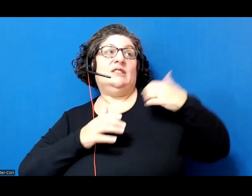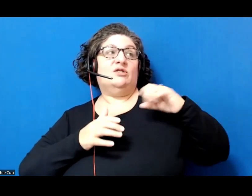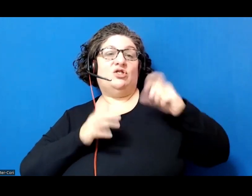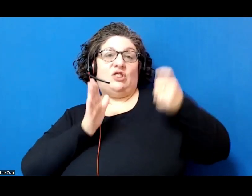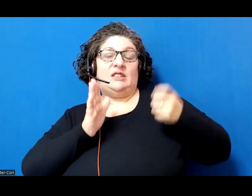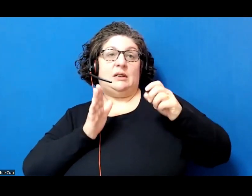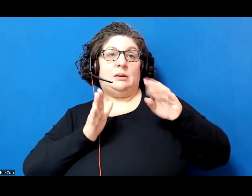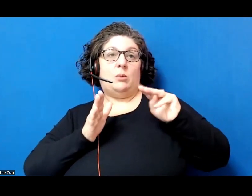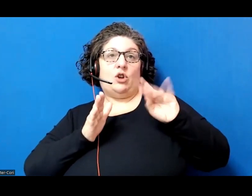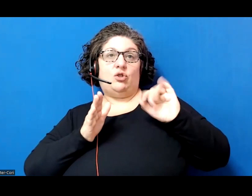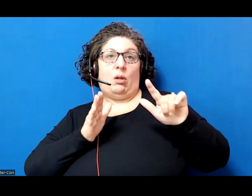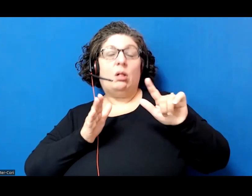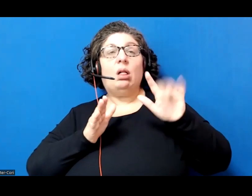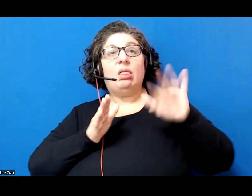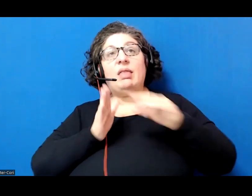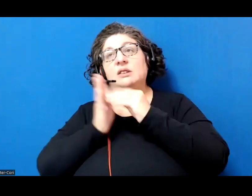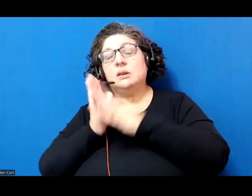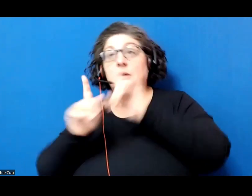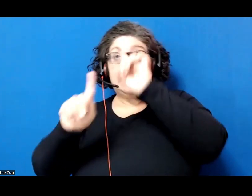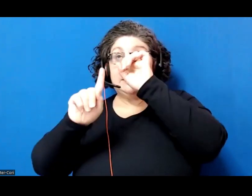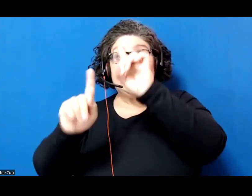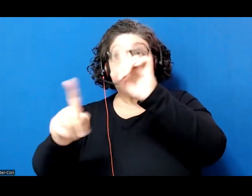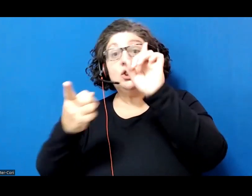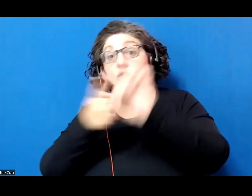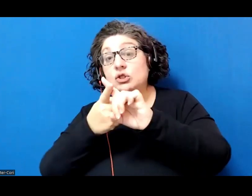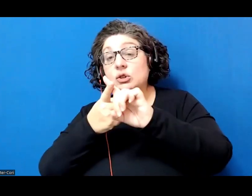It was a document intended to stand for the ages.